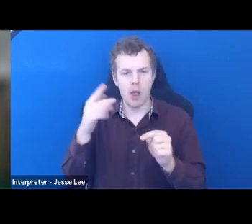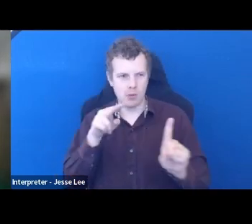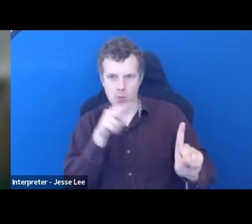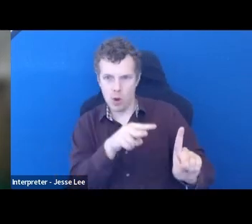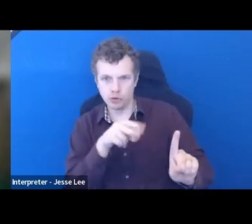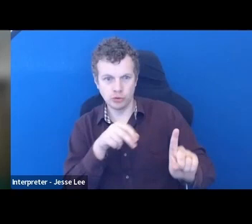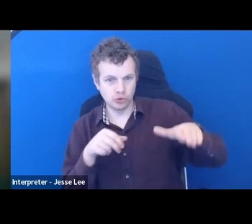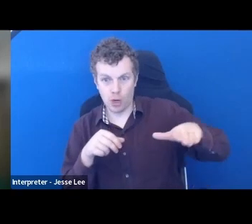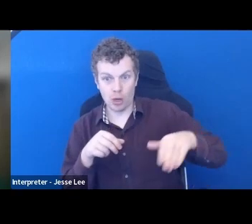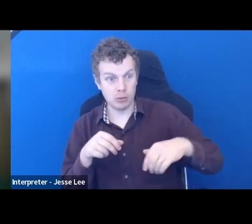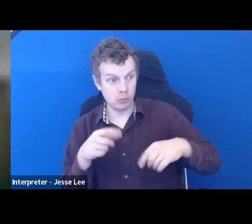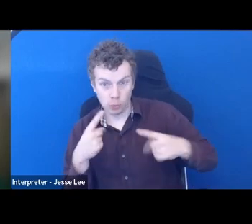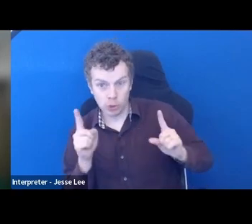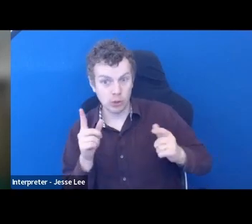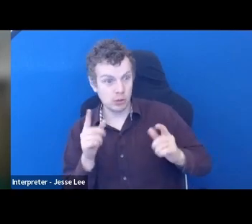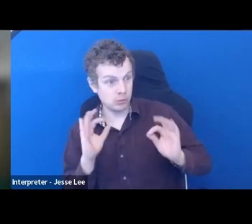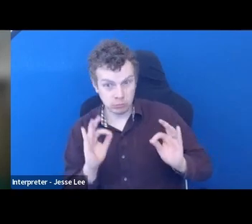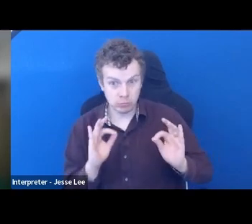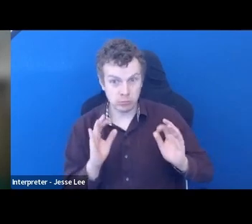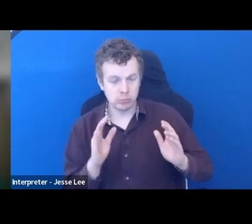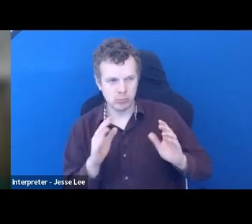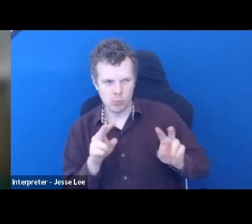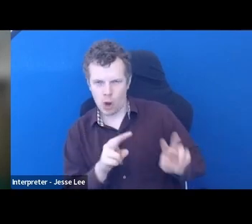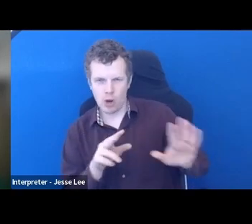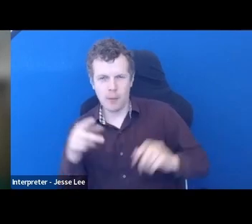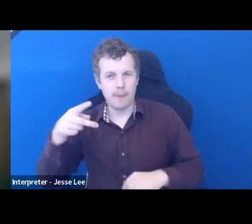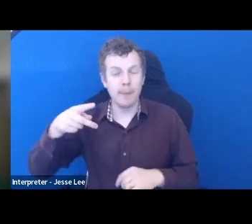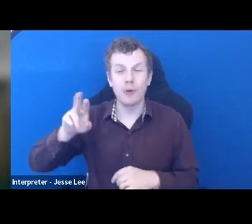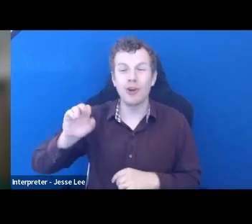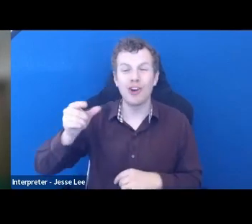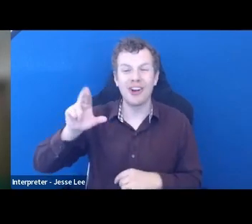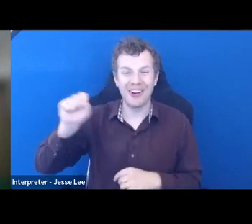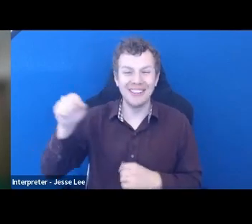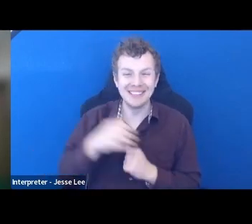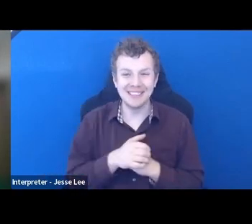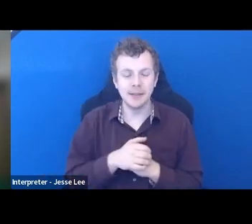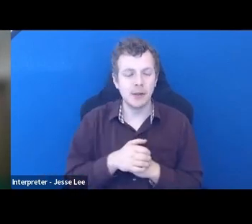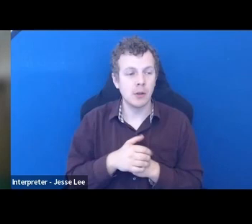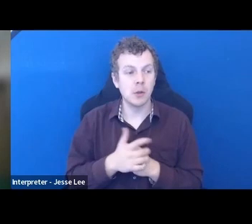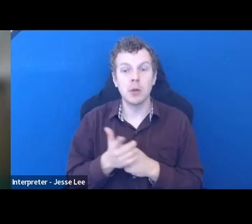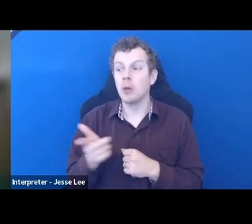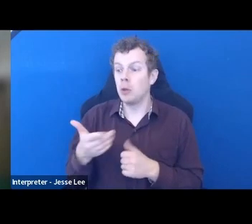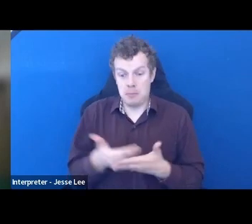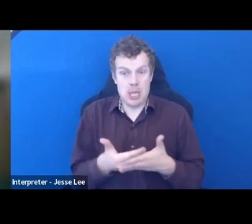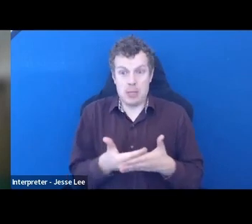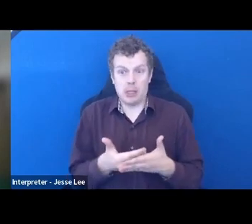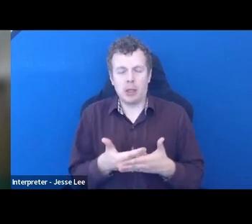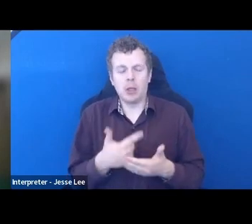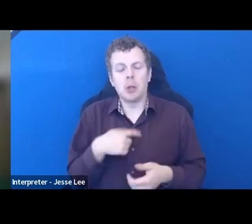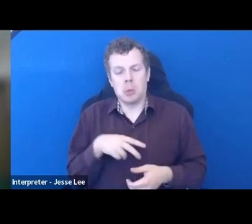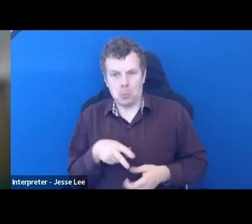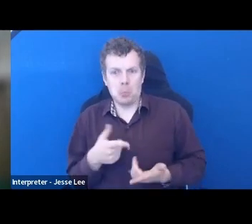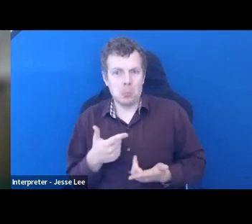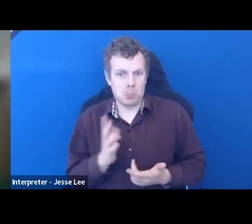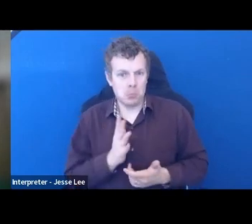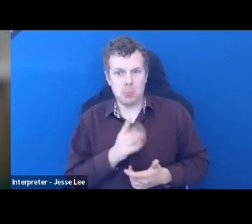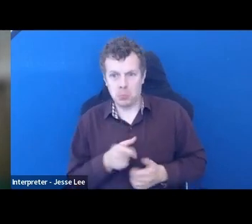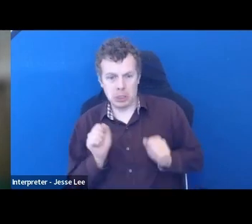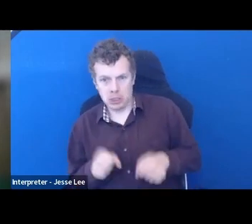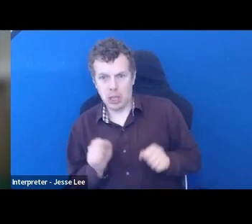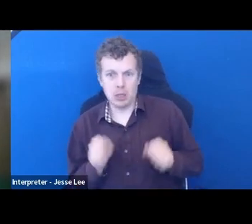So what they might be doing or be able to do in infancy night be different from in six months